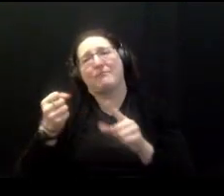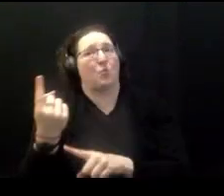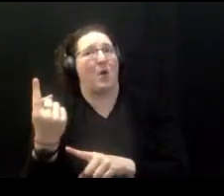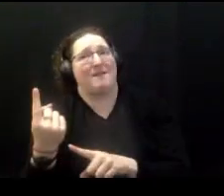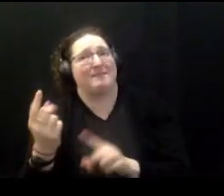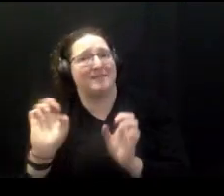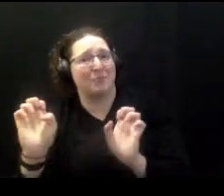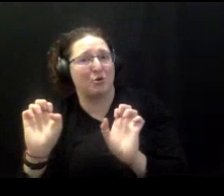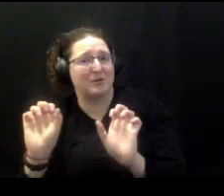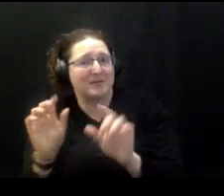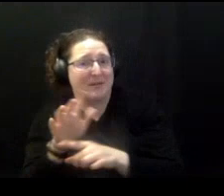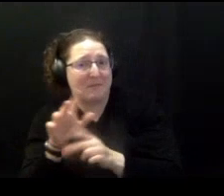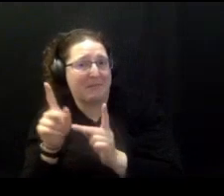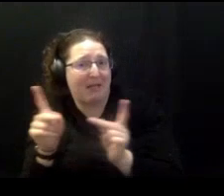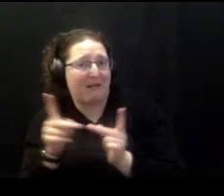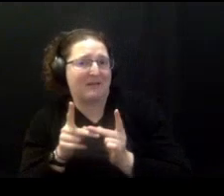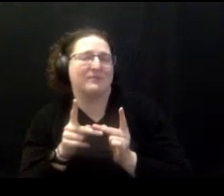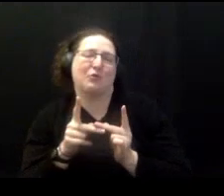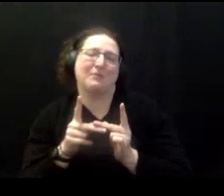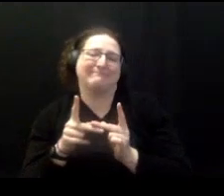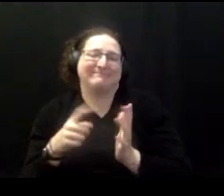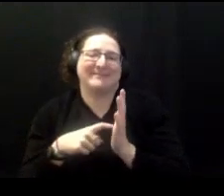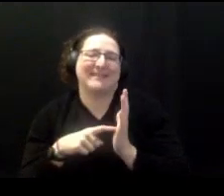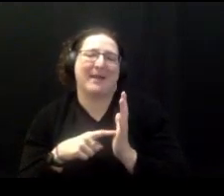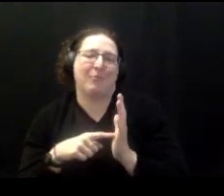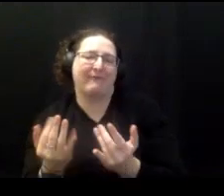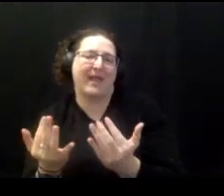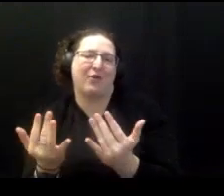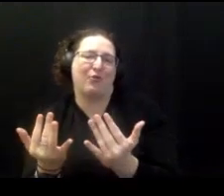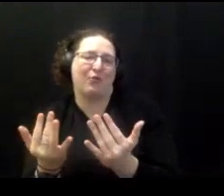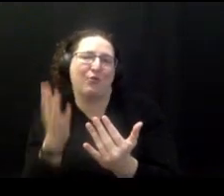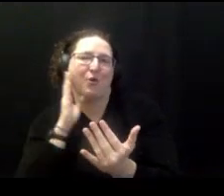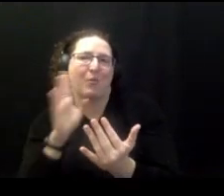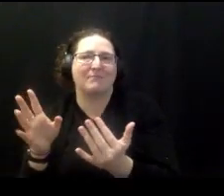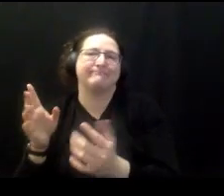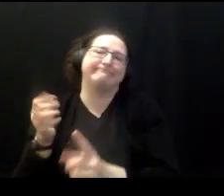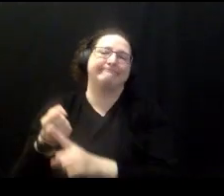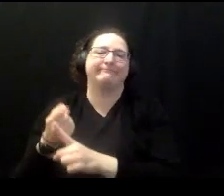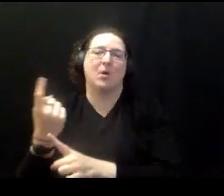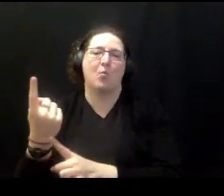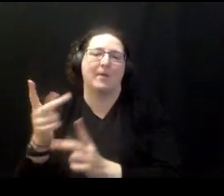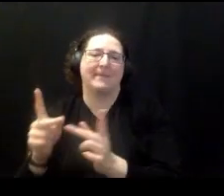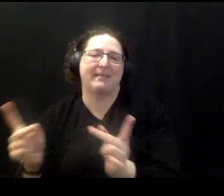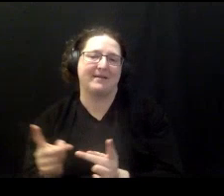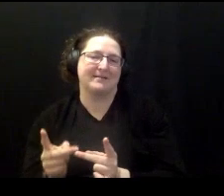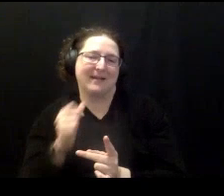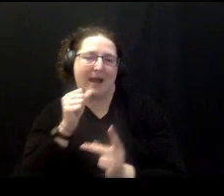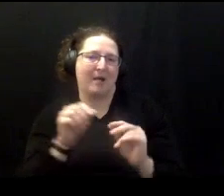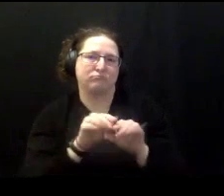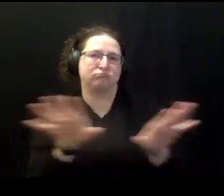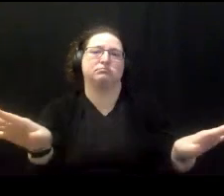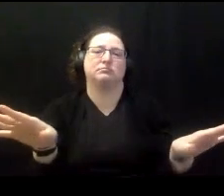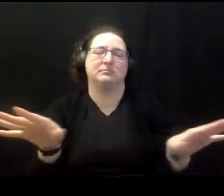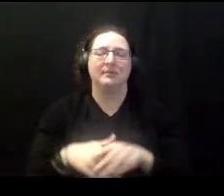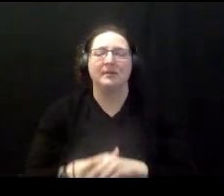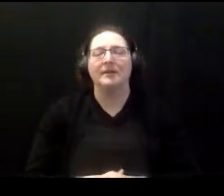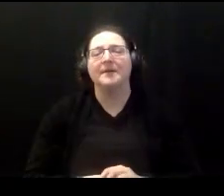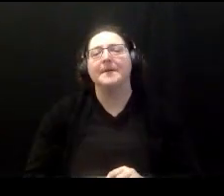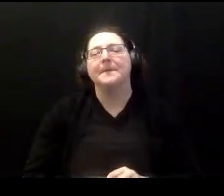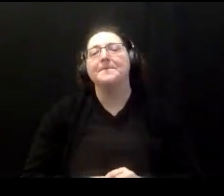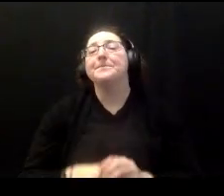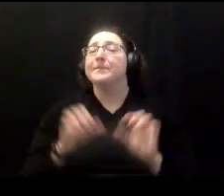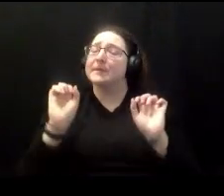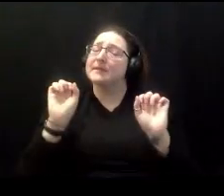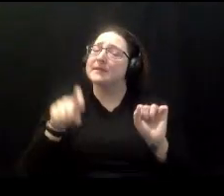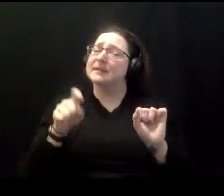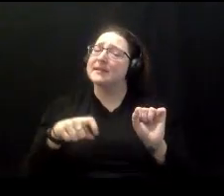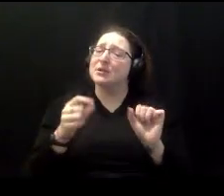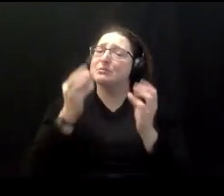For instance, an internal fire. This is important information for us to consider even though it may affect only a single healthcare facility.